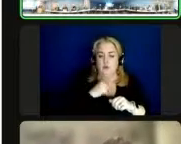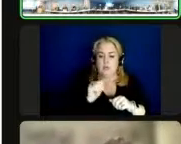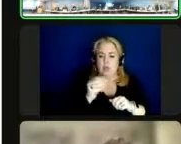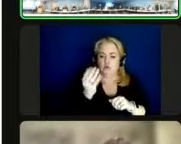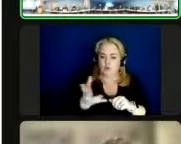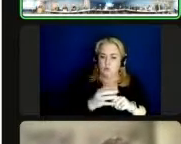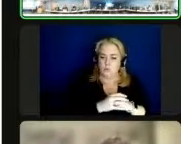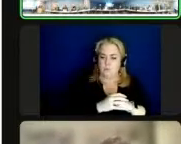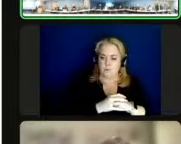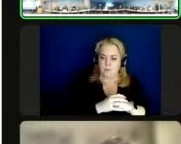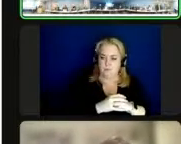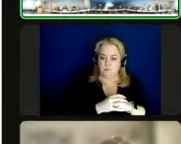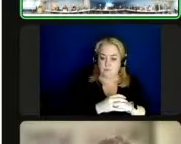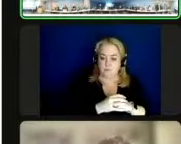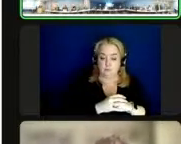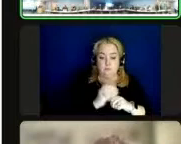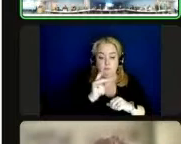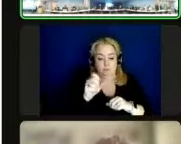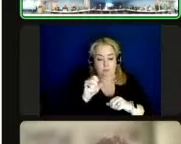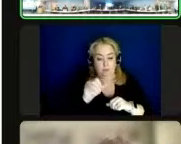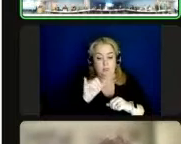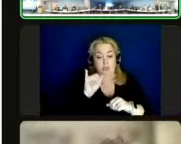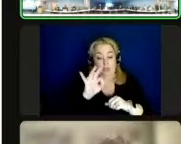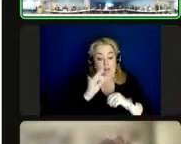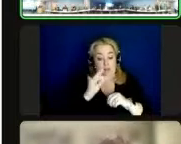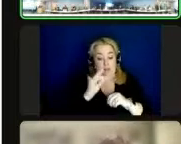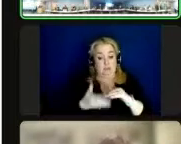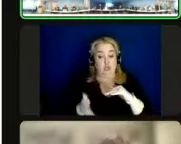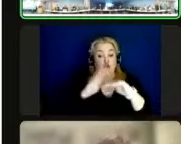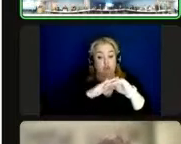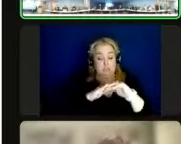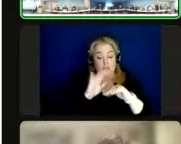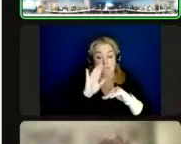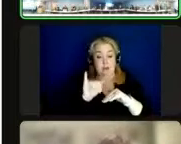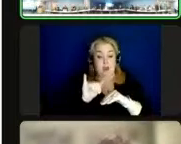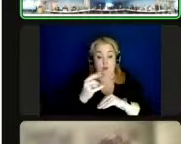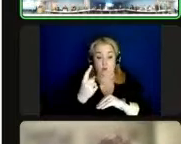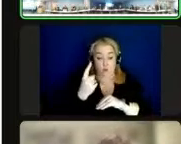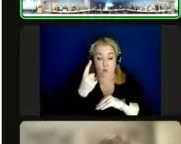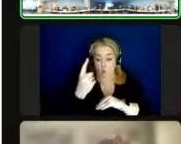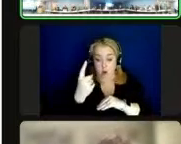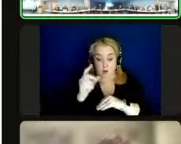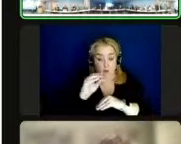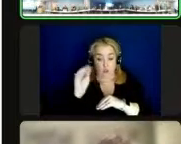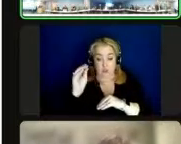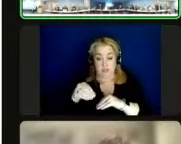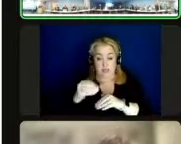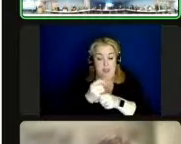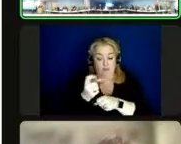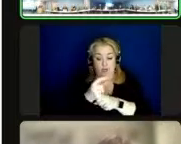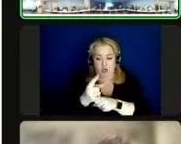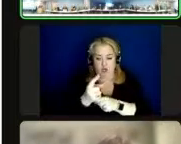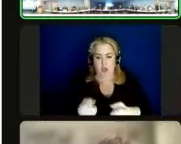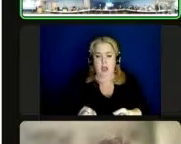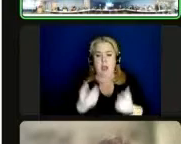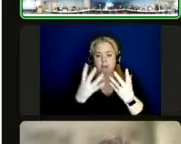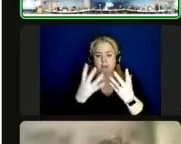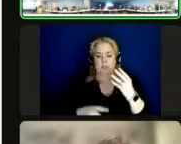ARE YOU AWARE THAT PROJECTION WHERE ABOUT 1 AND NOT.